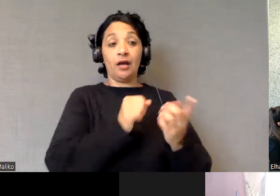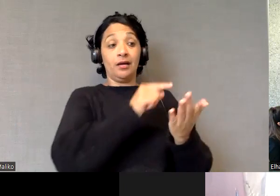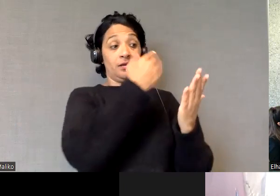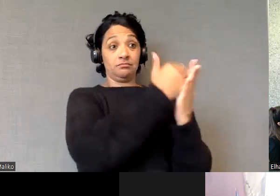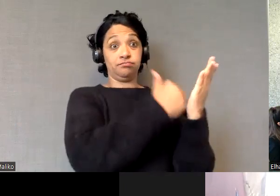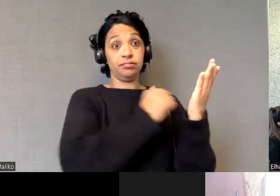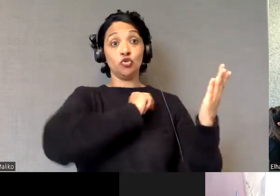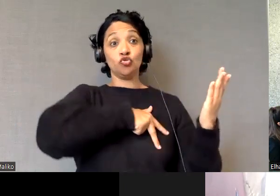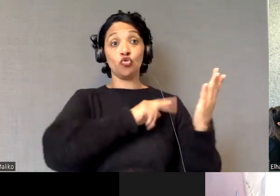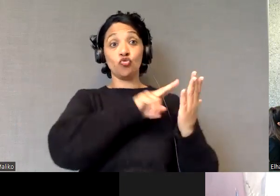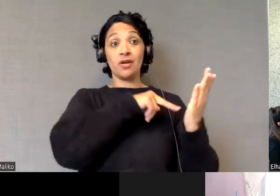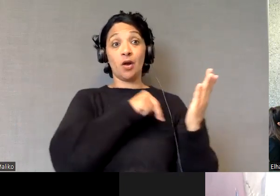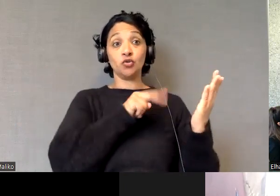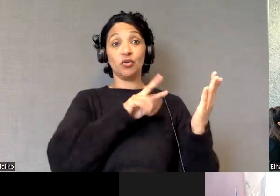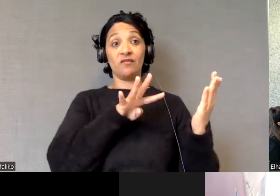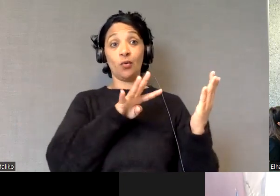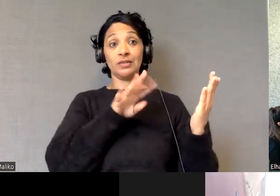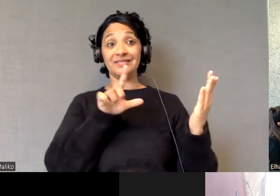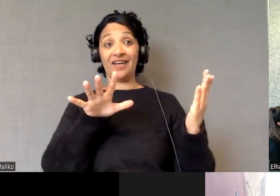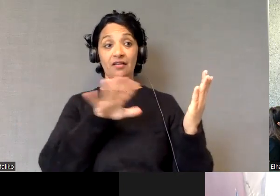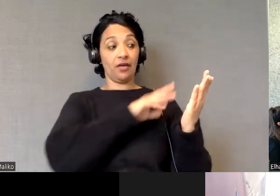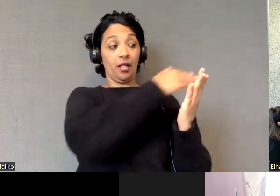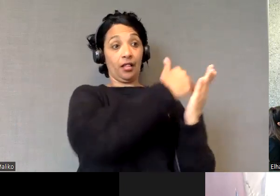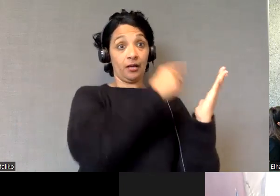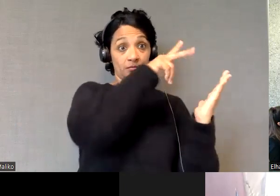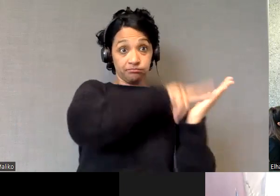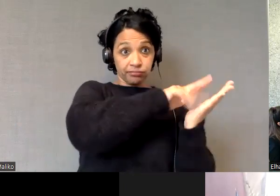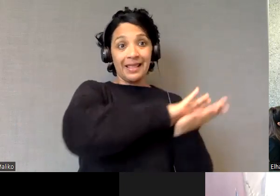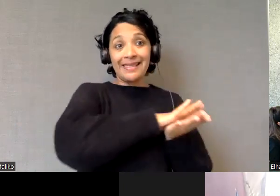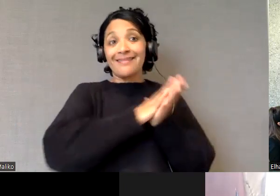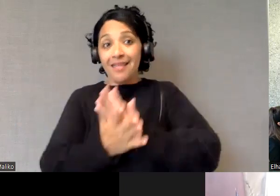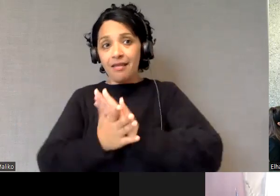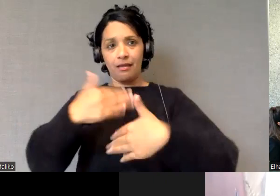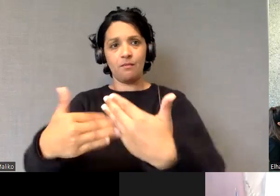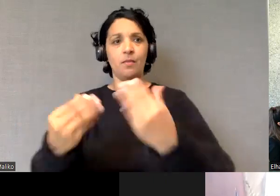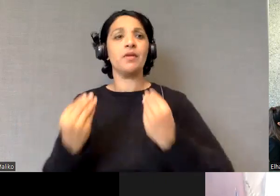Council Resolution 2475 and the human rights framework in this regard.